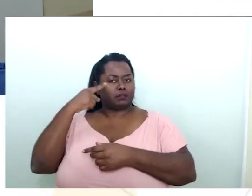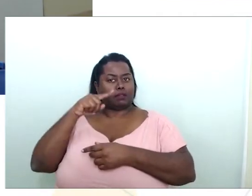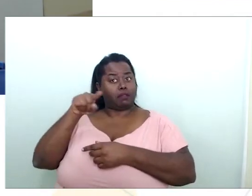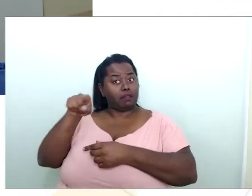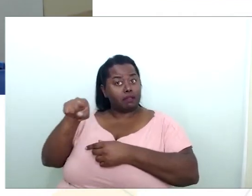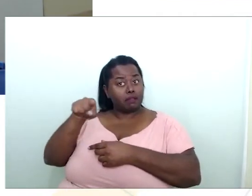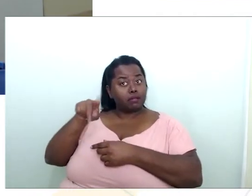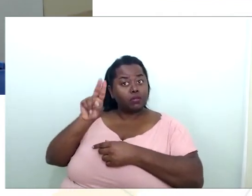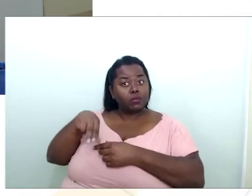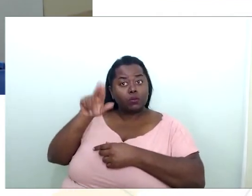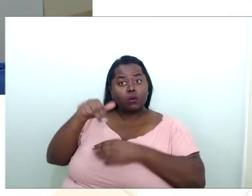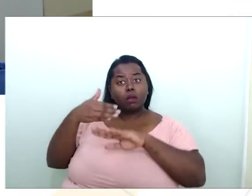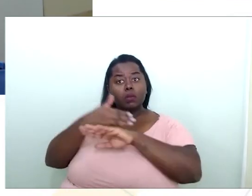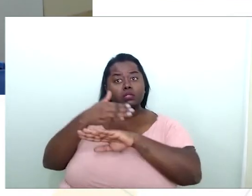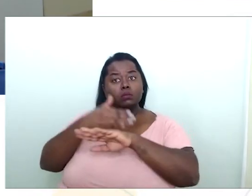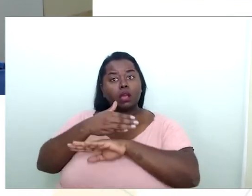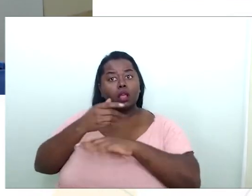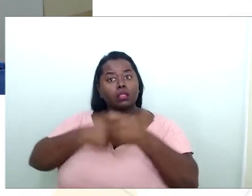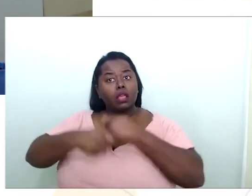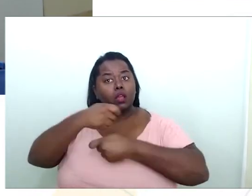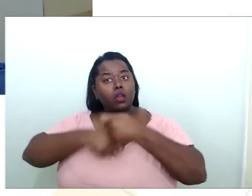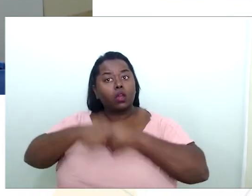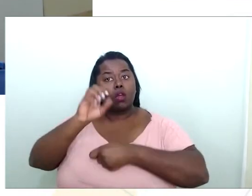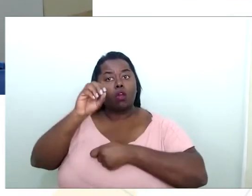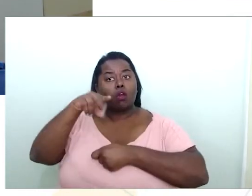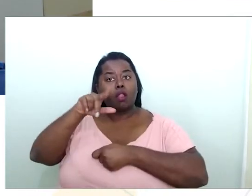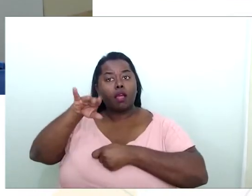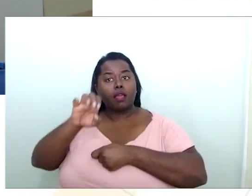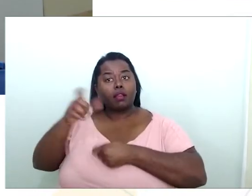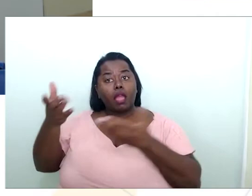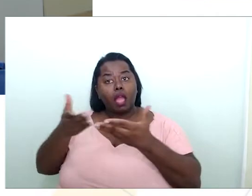business of online education and now they are the biggest providers of MOOCS